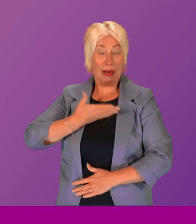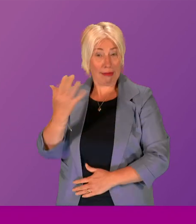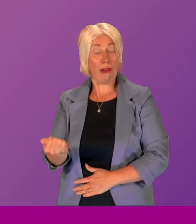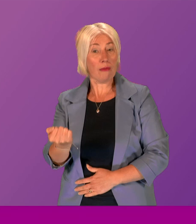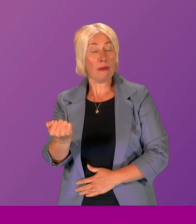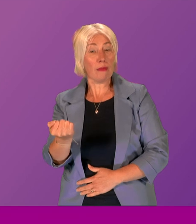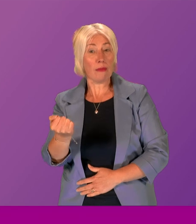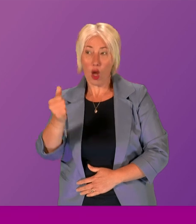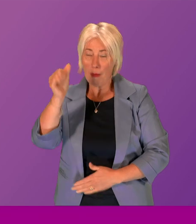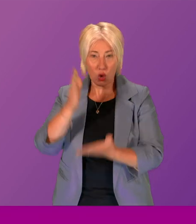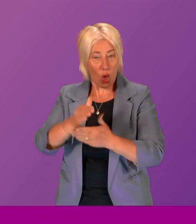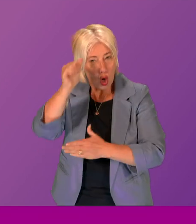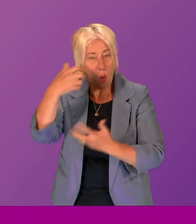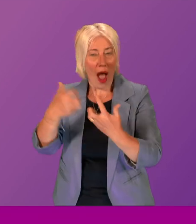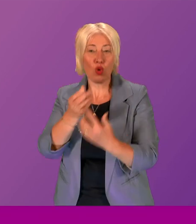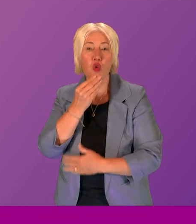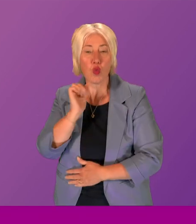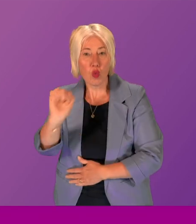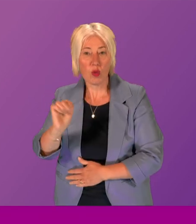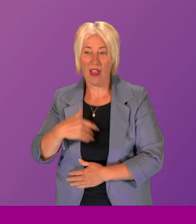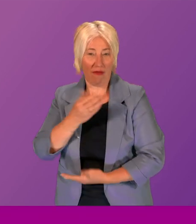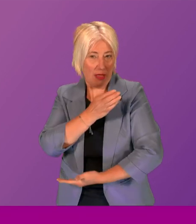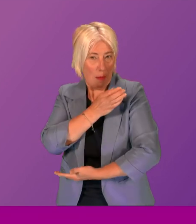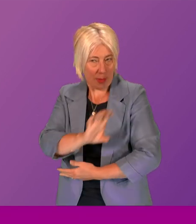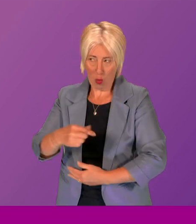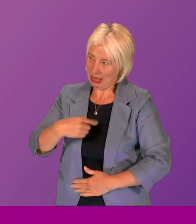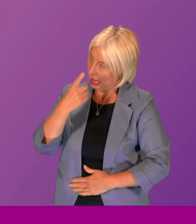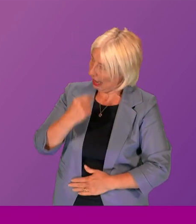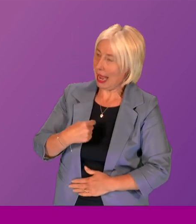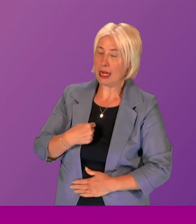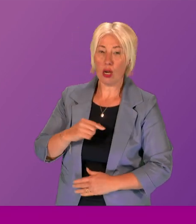which they know how to exercise and feel empowered to use, is not just good for tenants but,